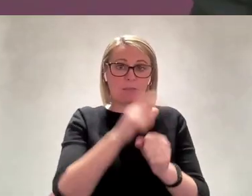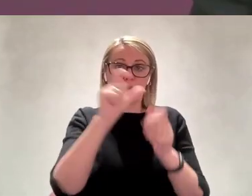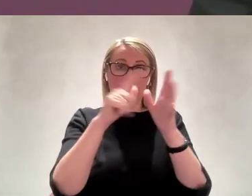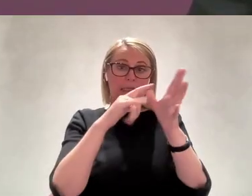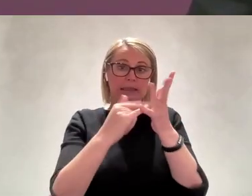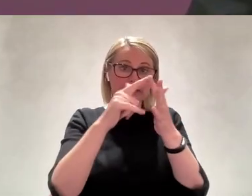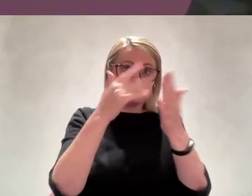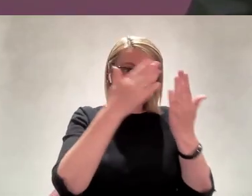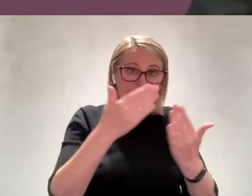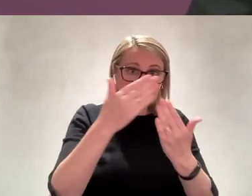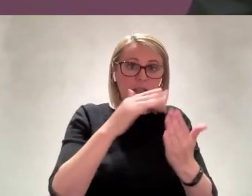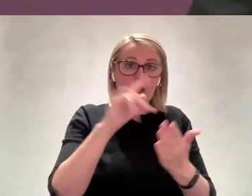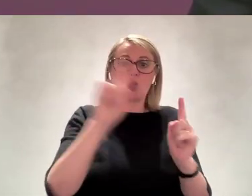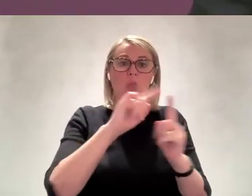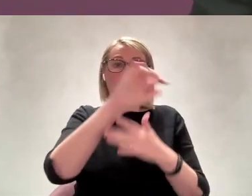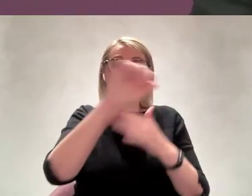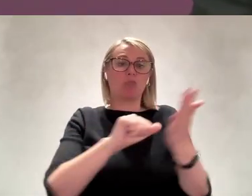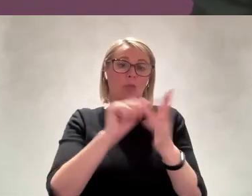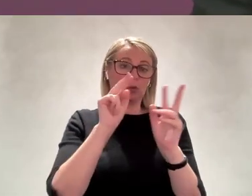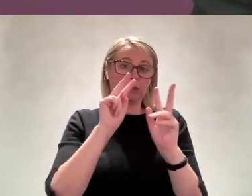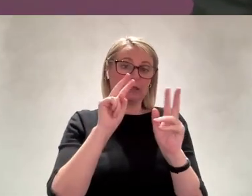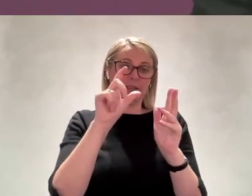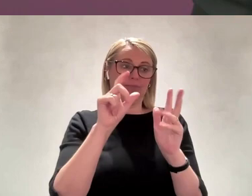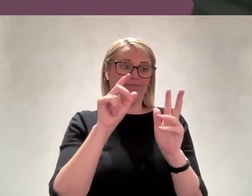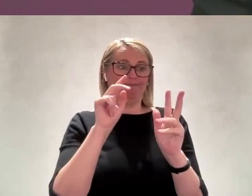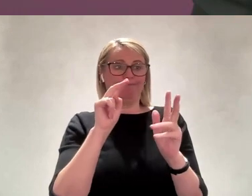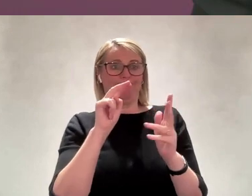and case studies of what appropriate use looks like.